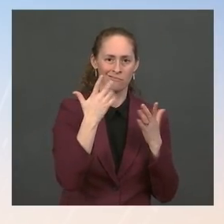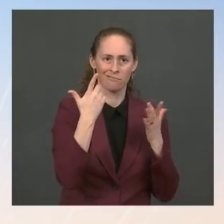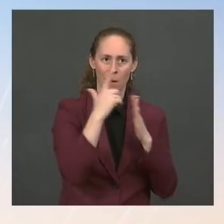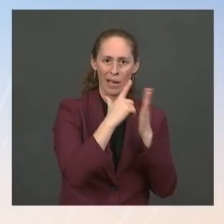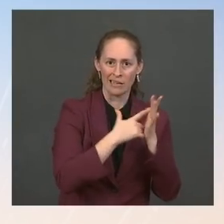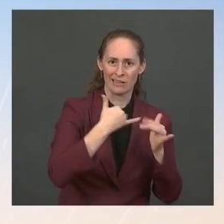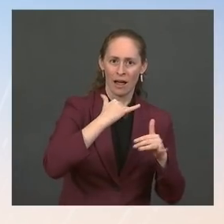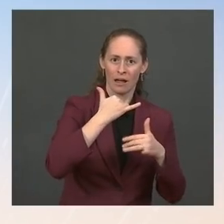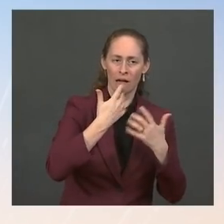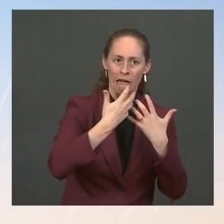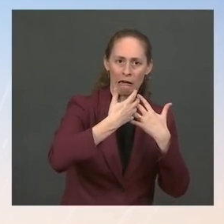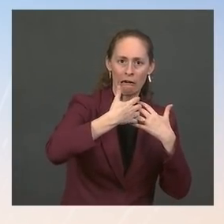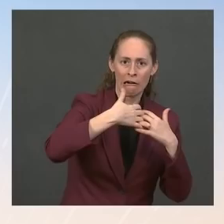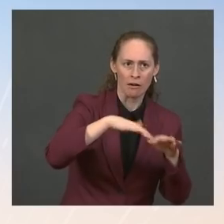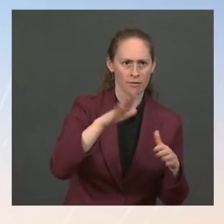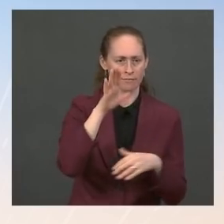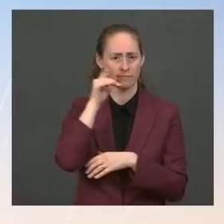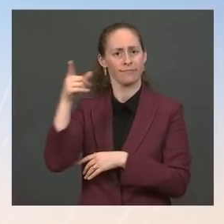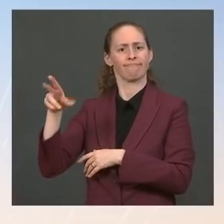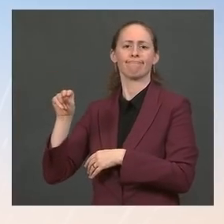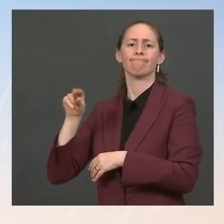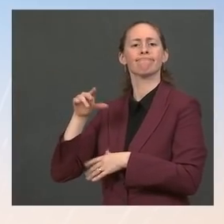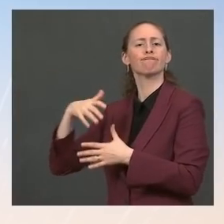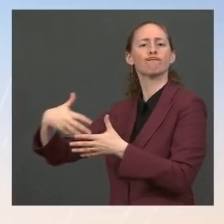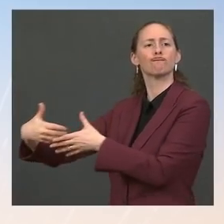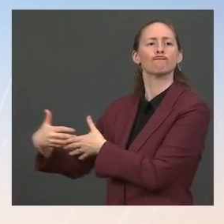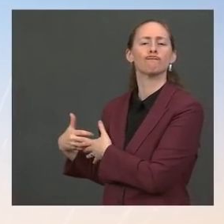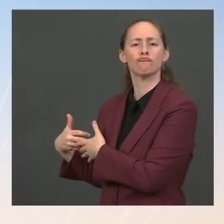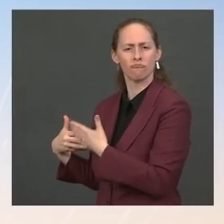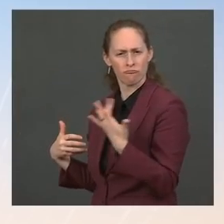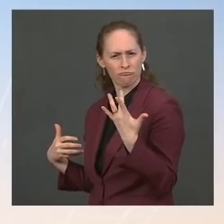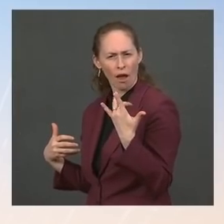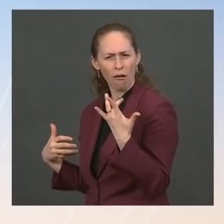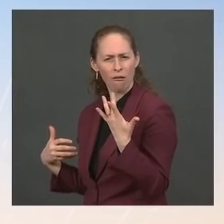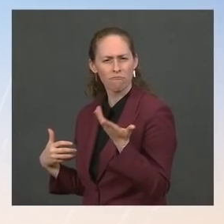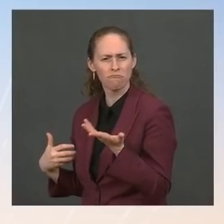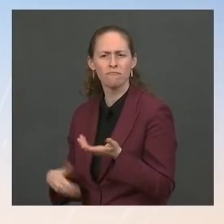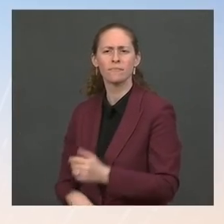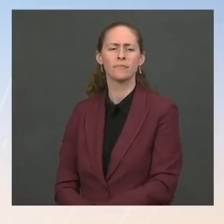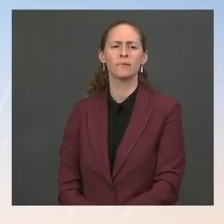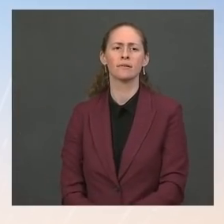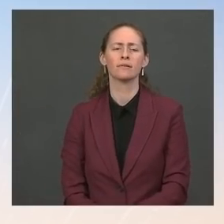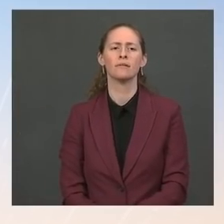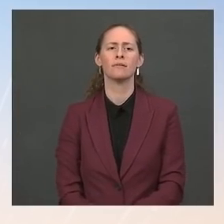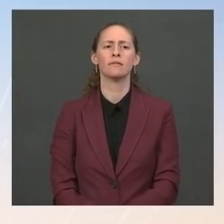Does he plan to do that soon? Ms. Psaki: I don't have anything to preview for you. I can just reiterate what I conveyed a little bit earlier: